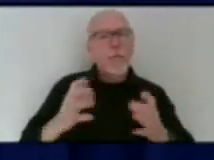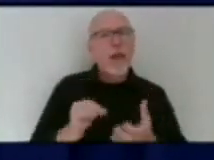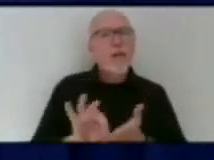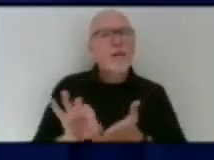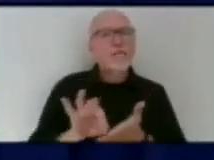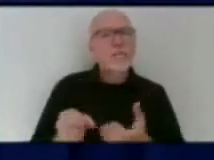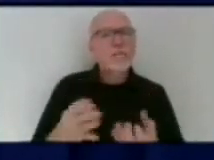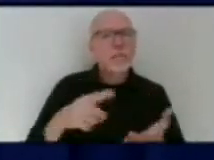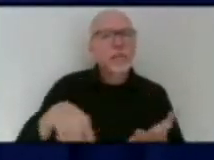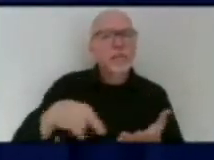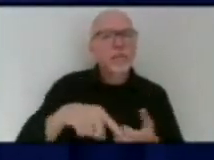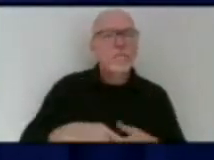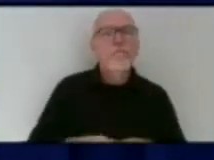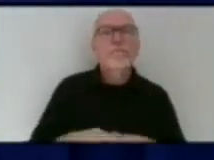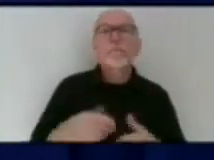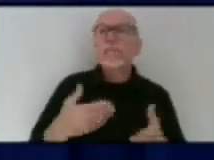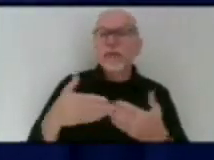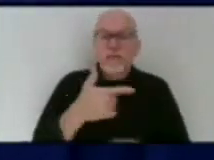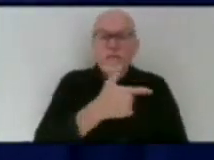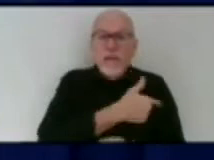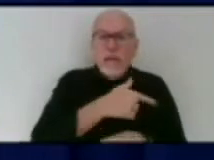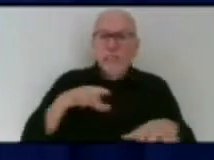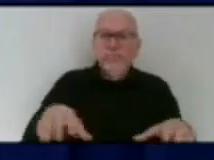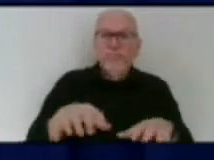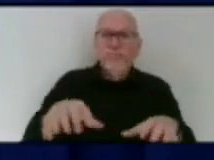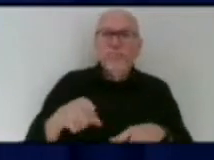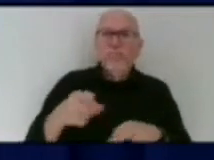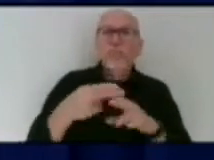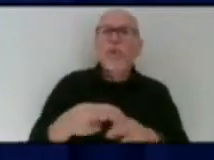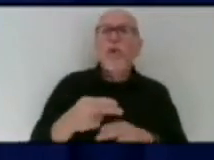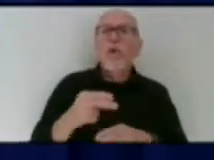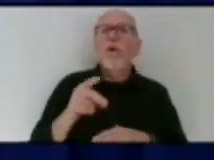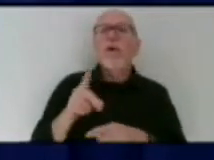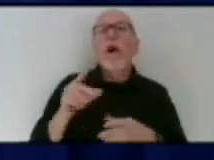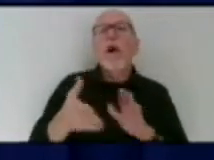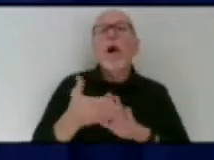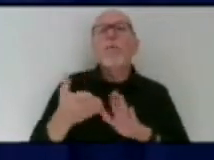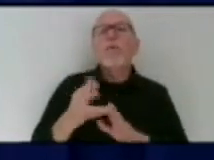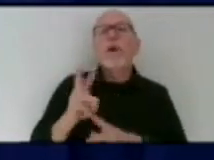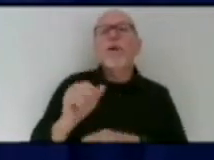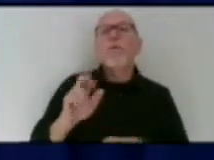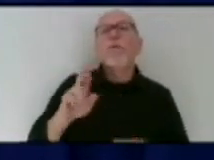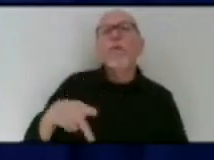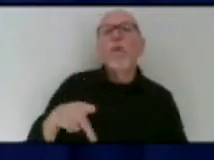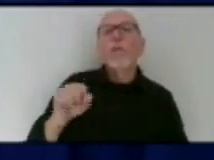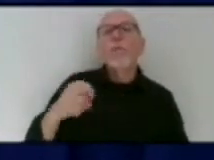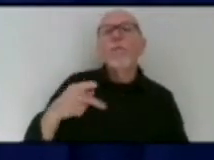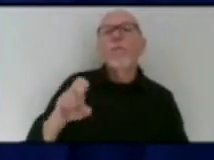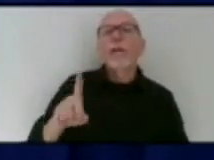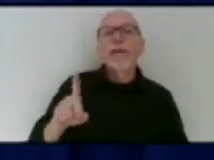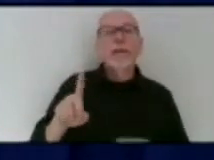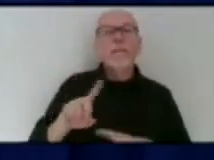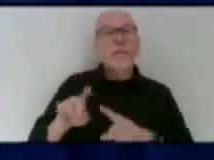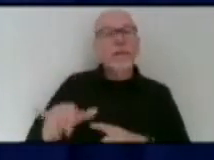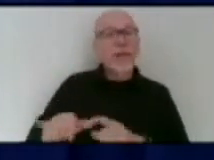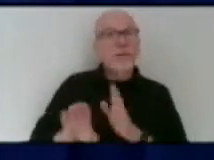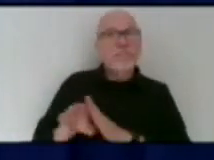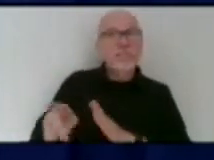though the vaccine effort has been named Operation Warp Speed, this vaccine is being developed through work that has been occurring for nearly a